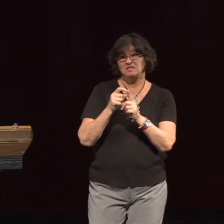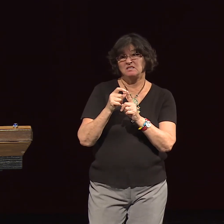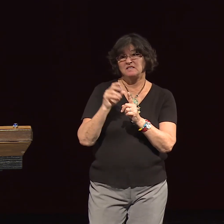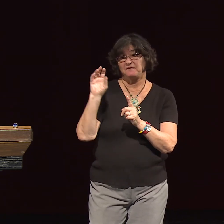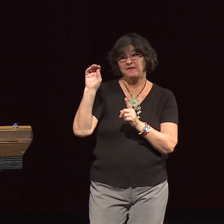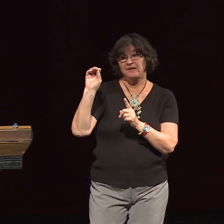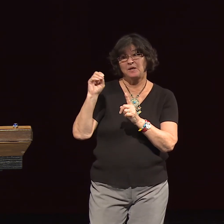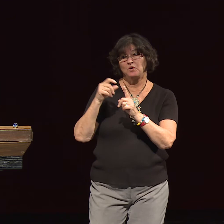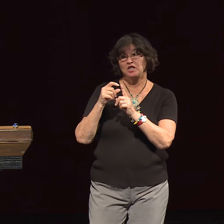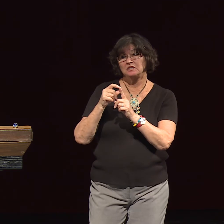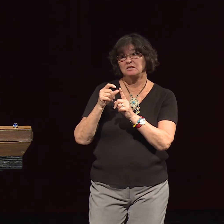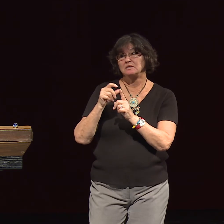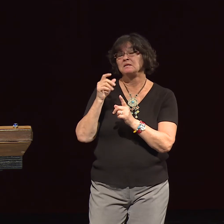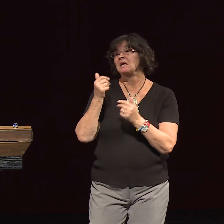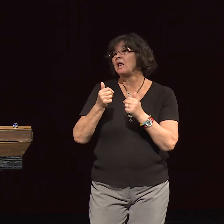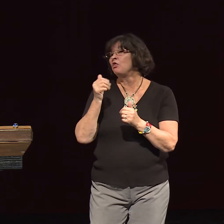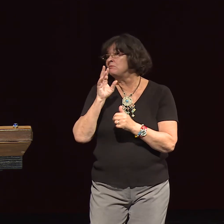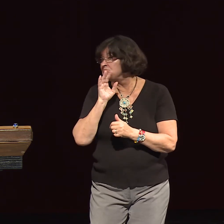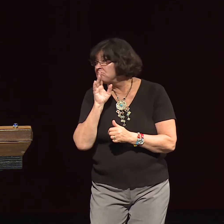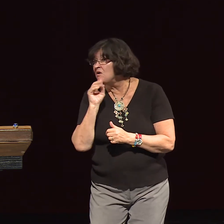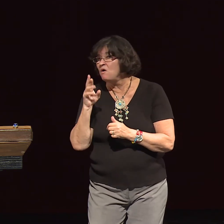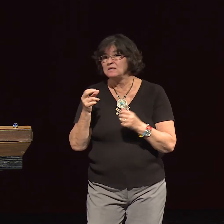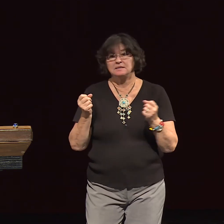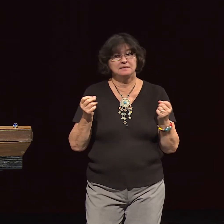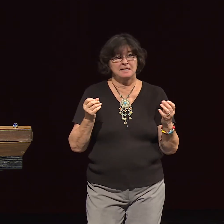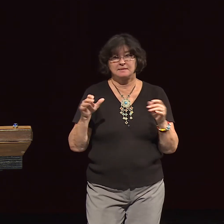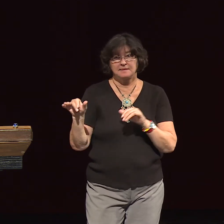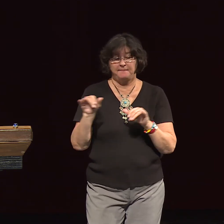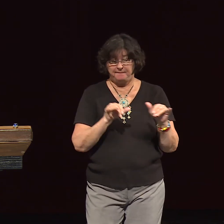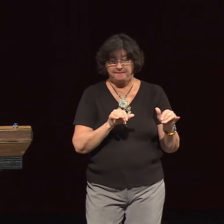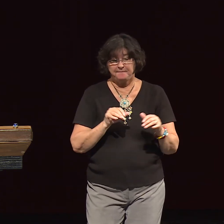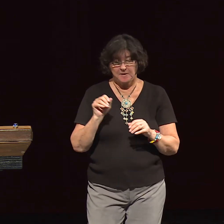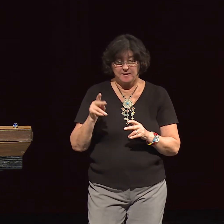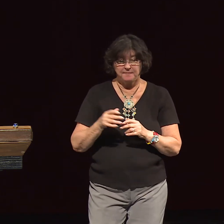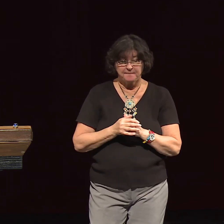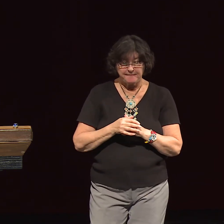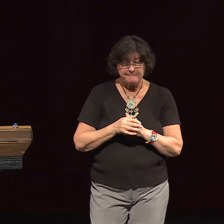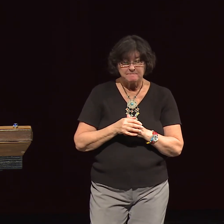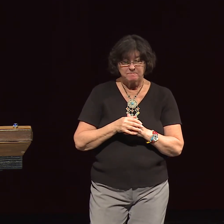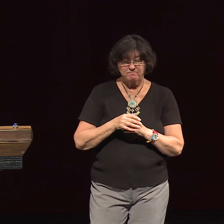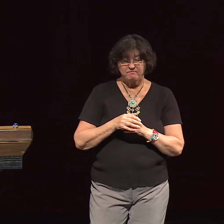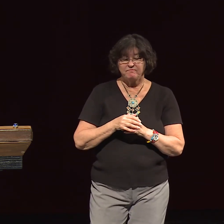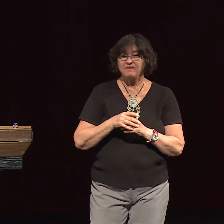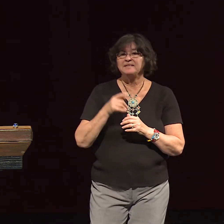They also should have about 50 words, either spoken words or signed words.